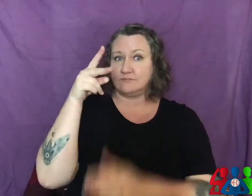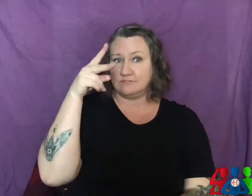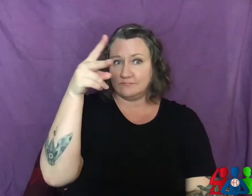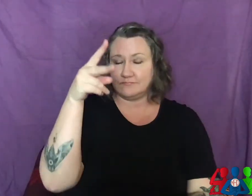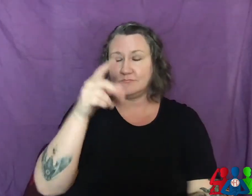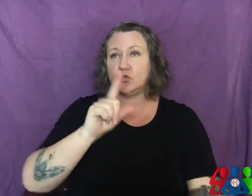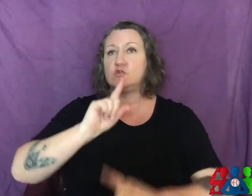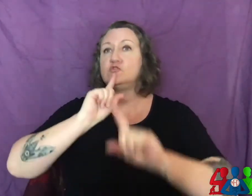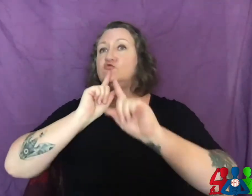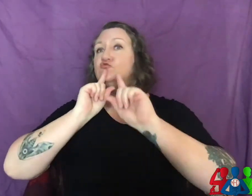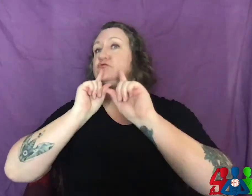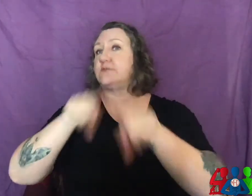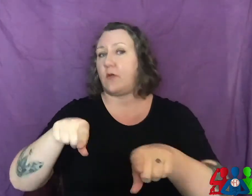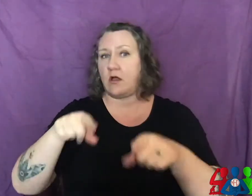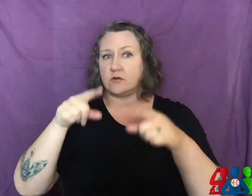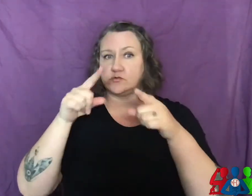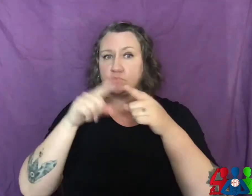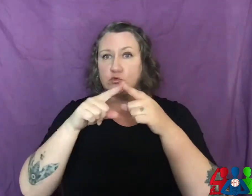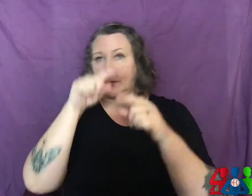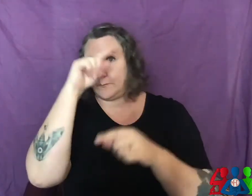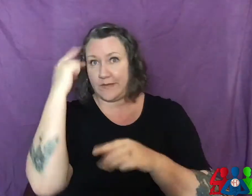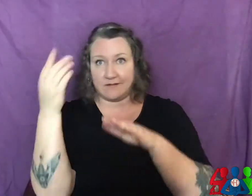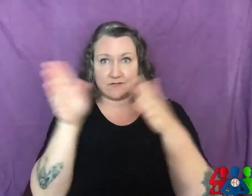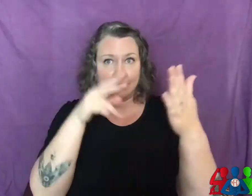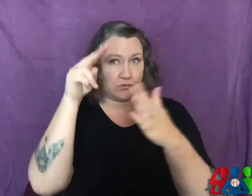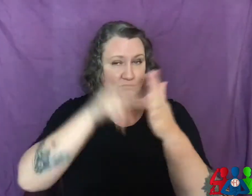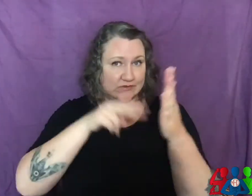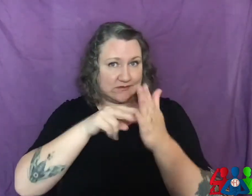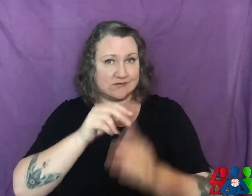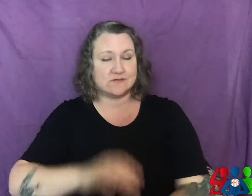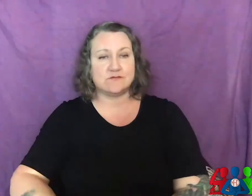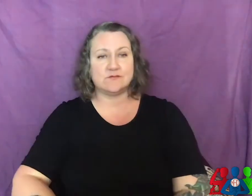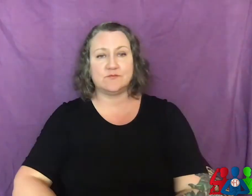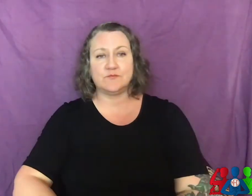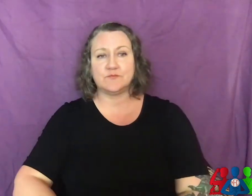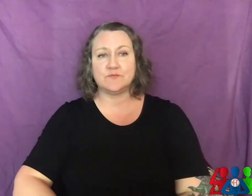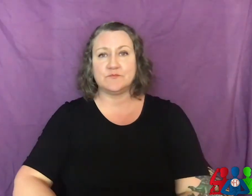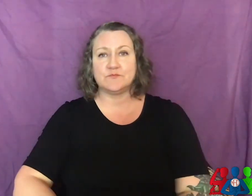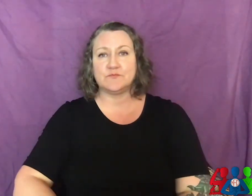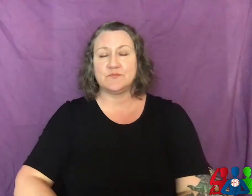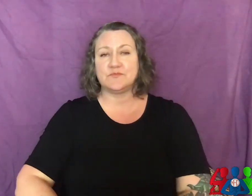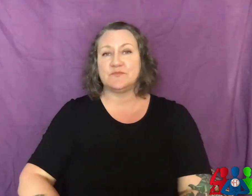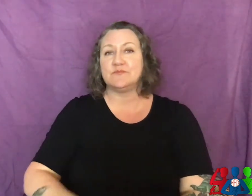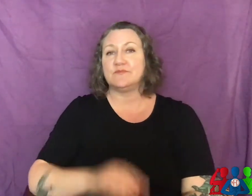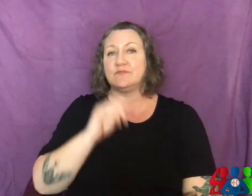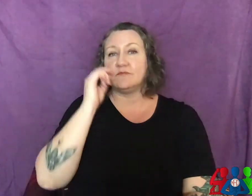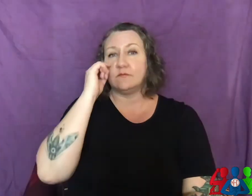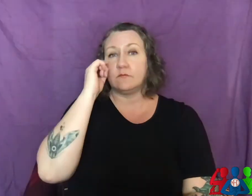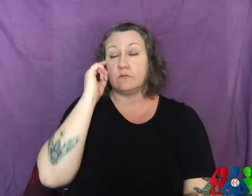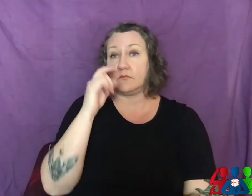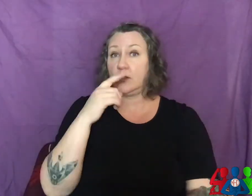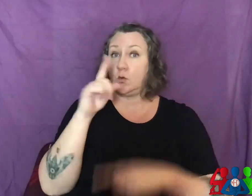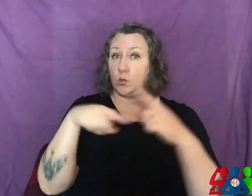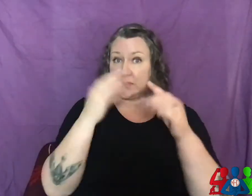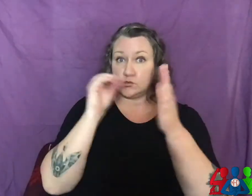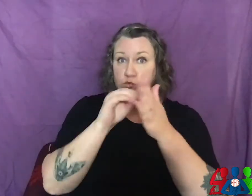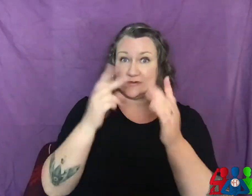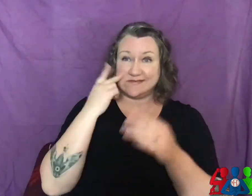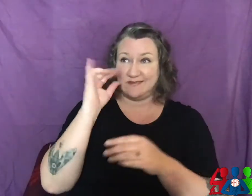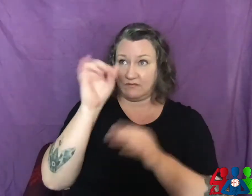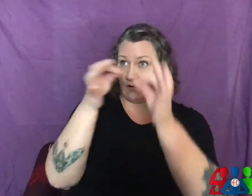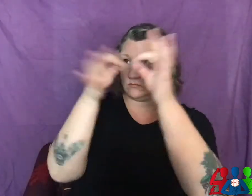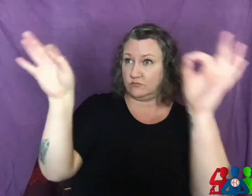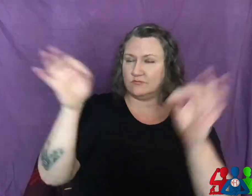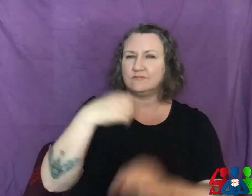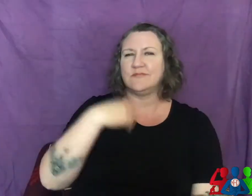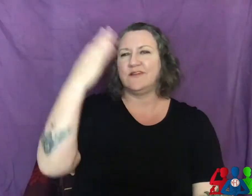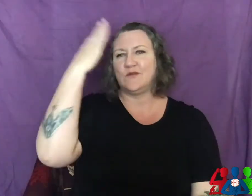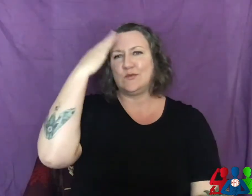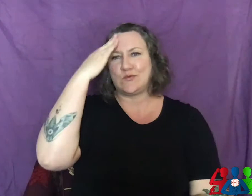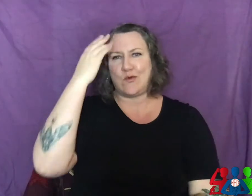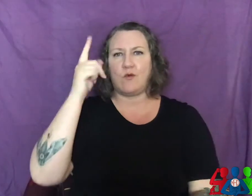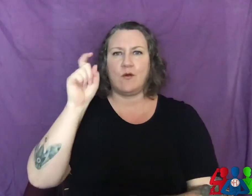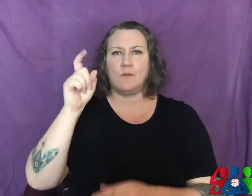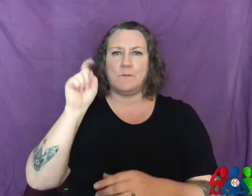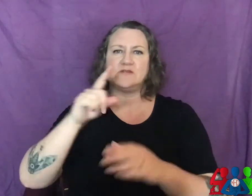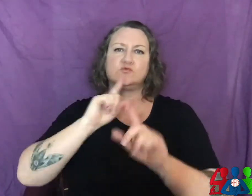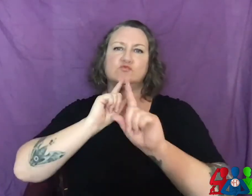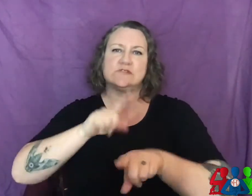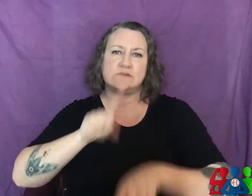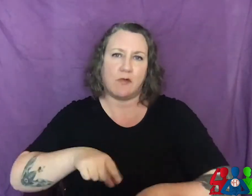number two could say, write, colon, respond to the Black Death reading. Again, when